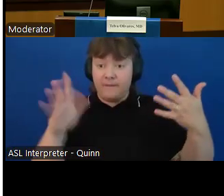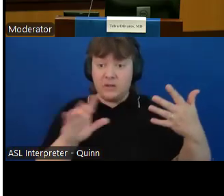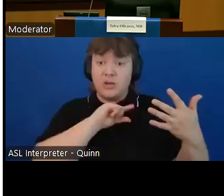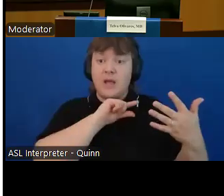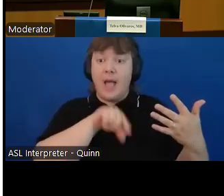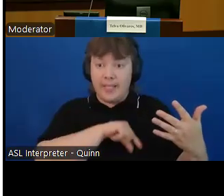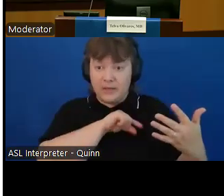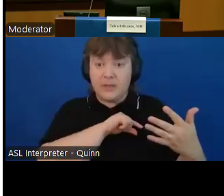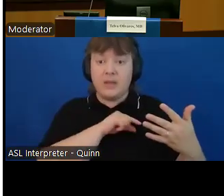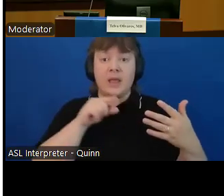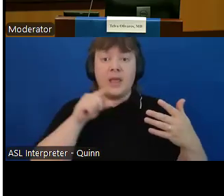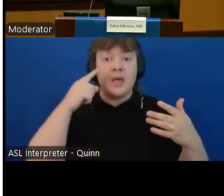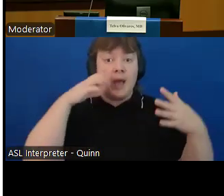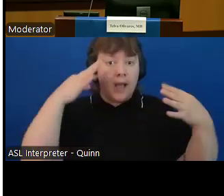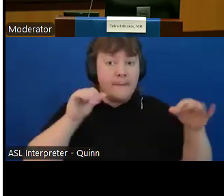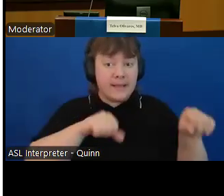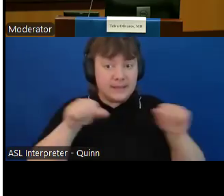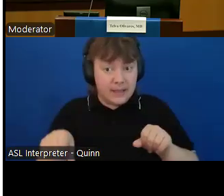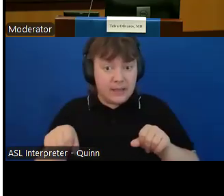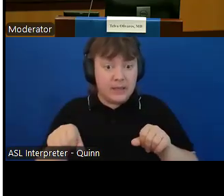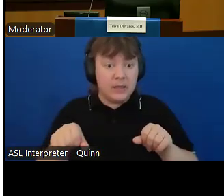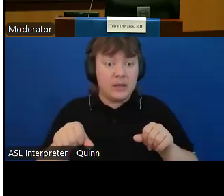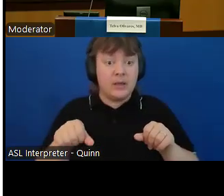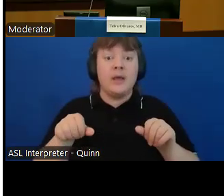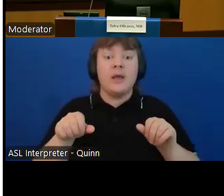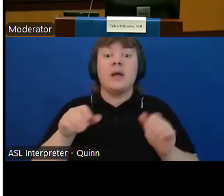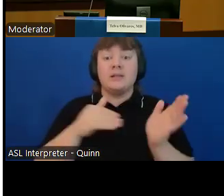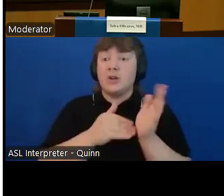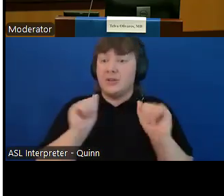and capacity evaluations, the attendant can write a prescription if that feels right in